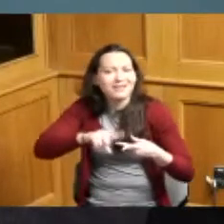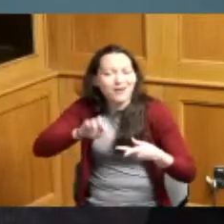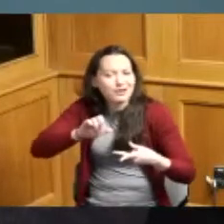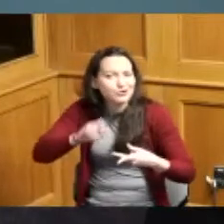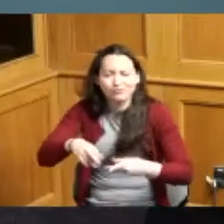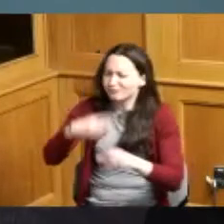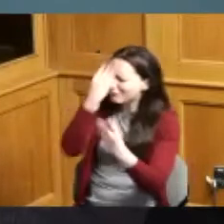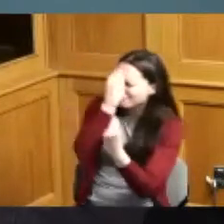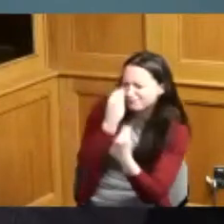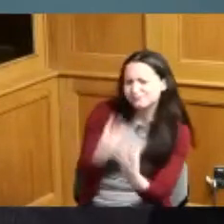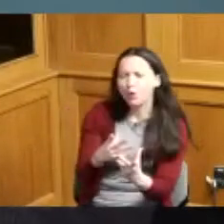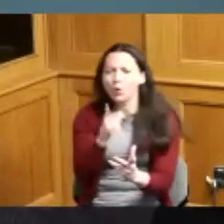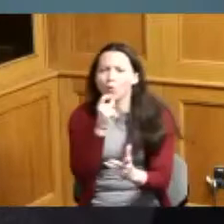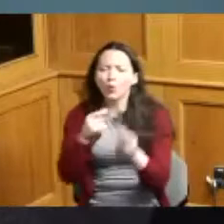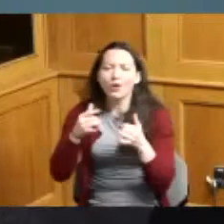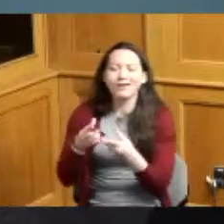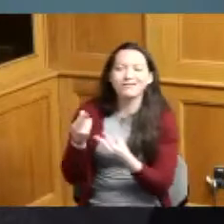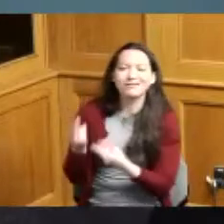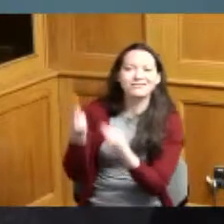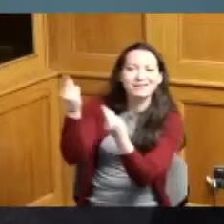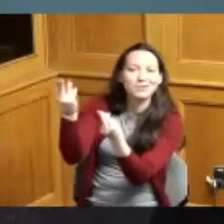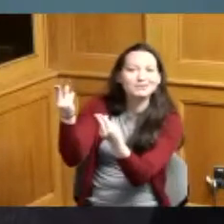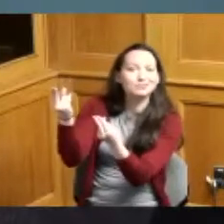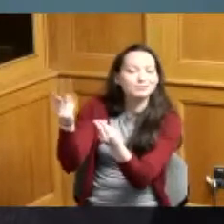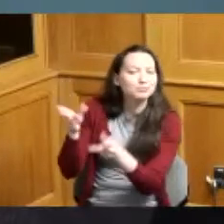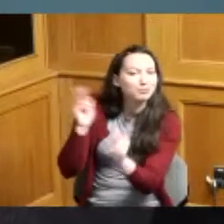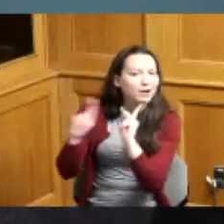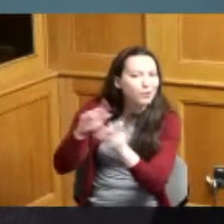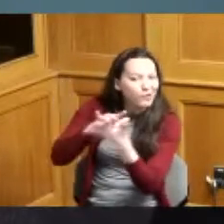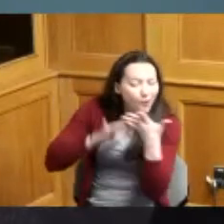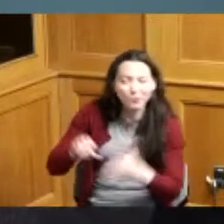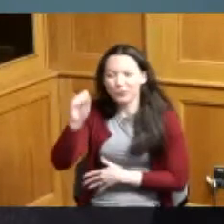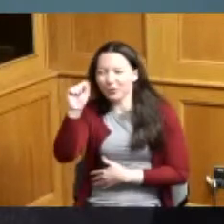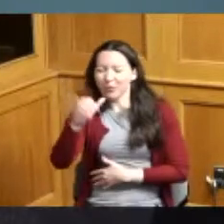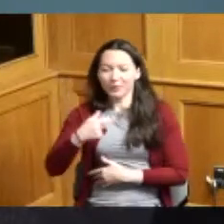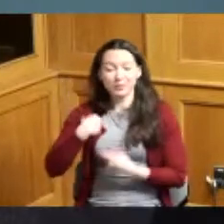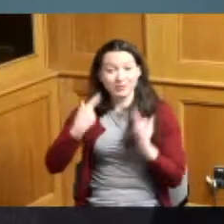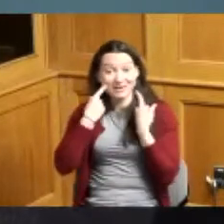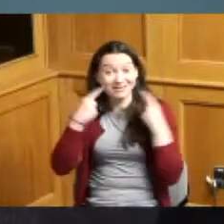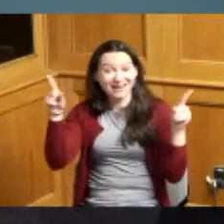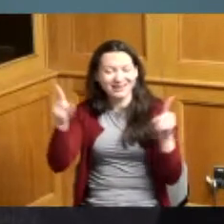tell you who the who the nominees are going to be and we were able to announce the inductees